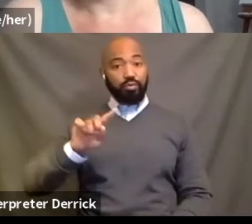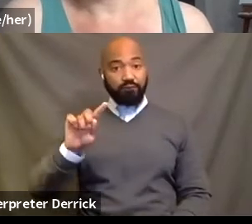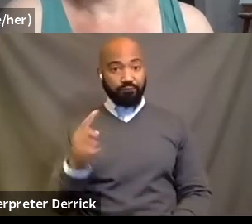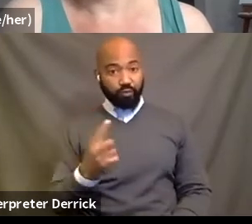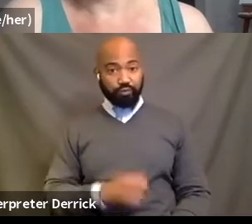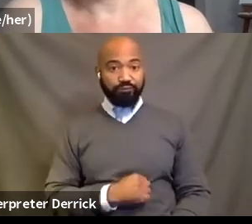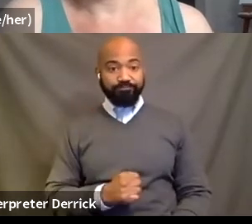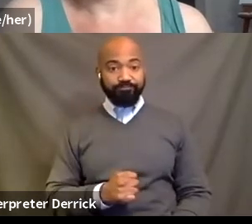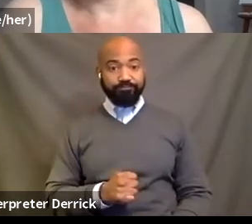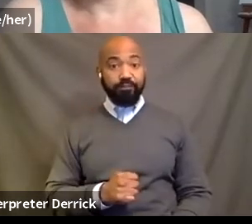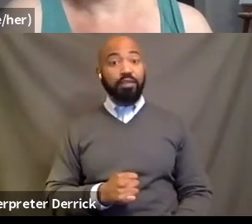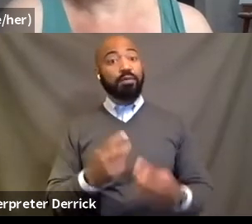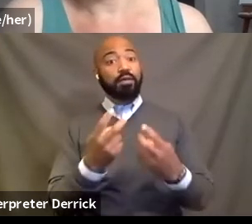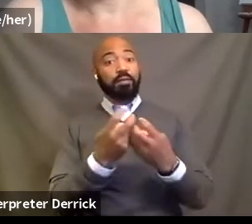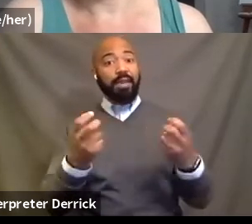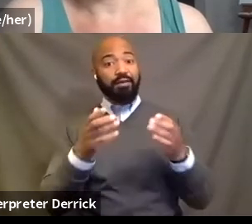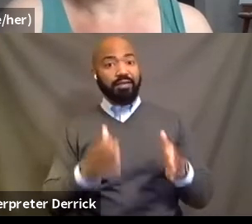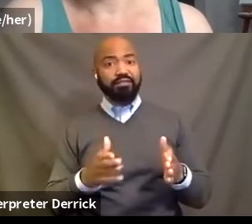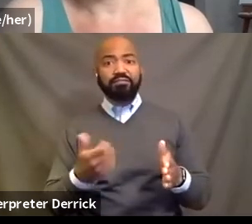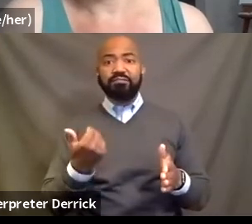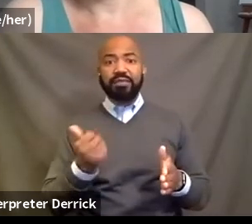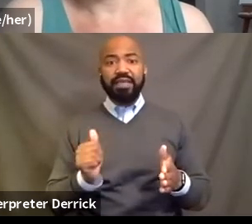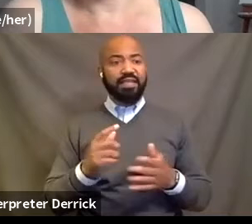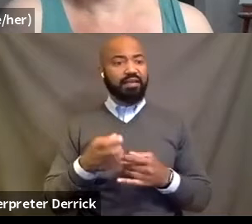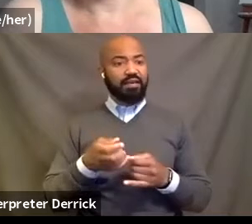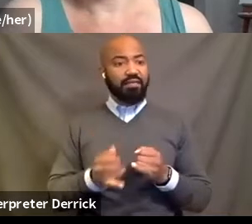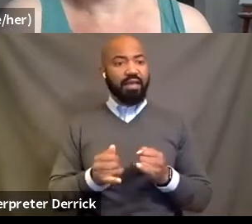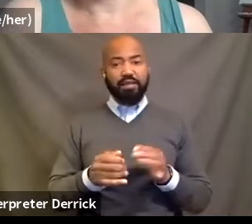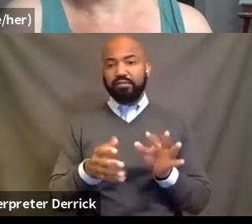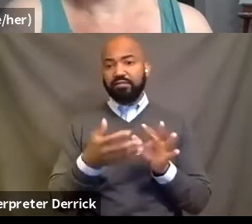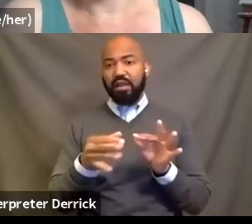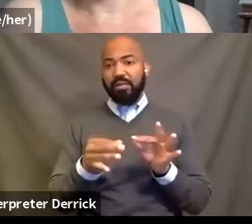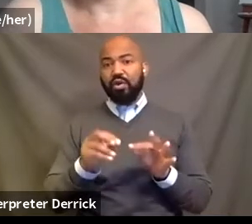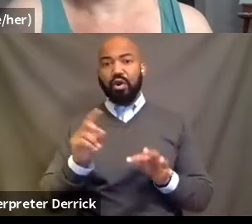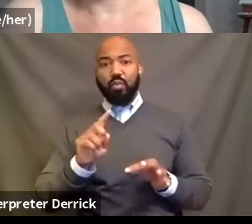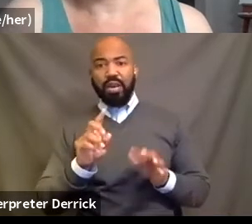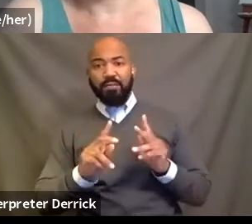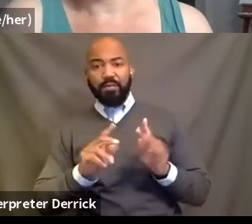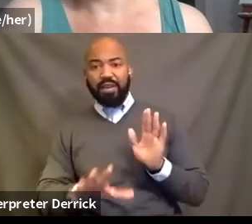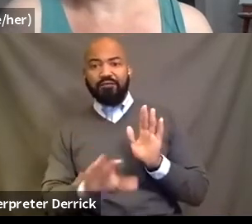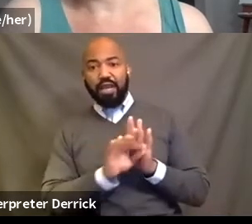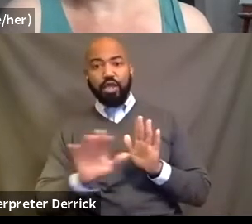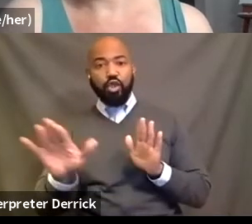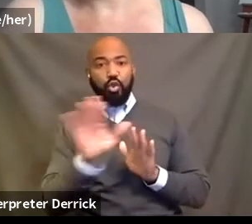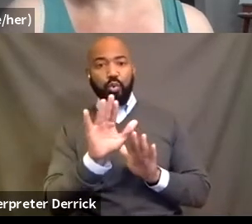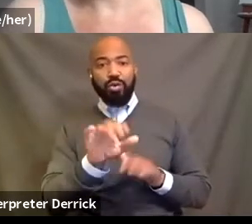Benjamin (they/them/elle): Men speaking, I just want to give so much. Benjamin (they/them/elle): So much gratitude to.